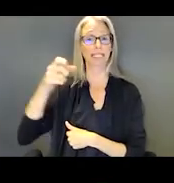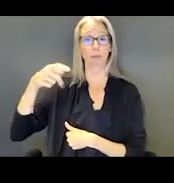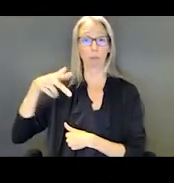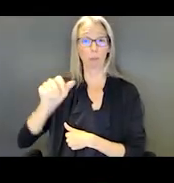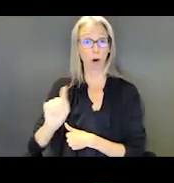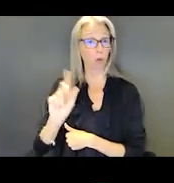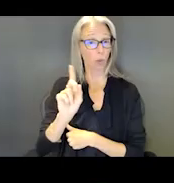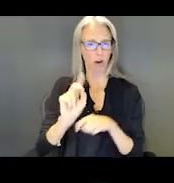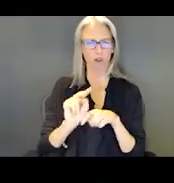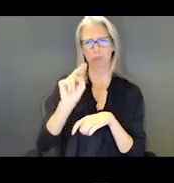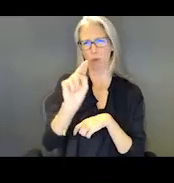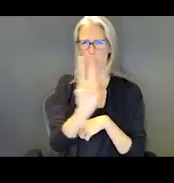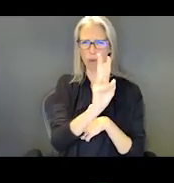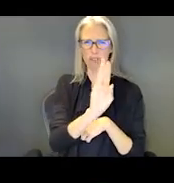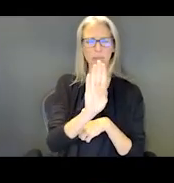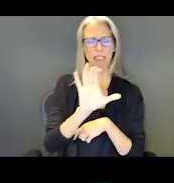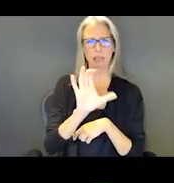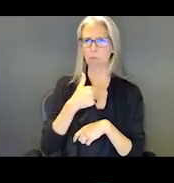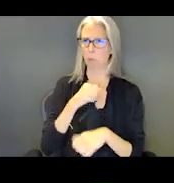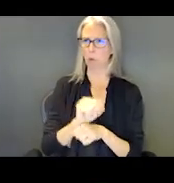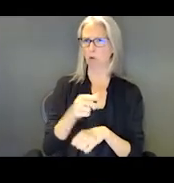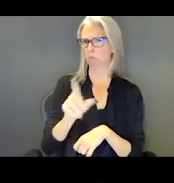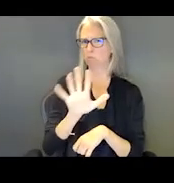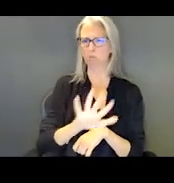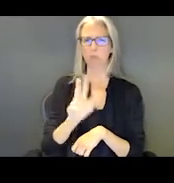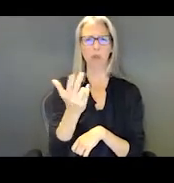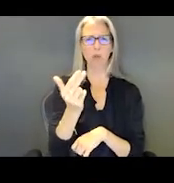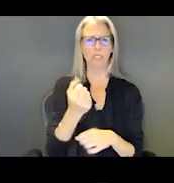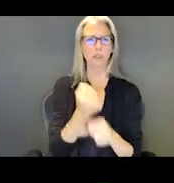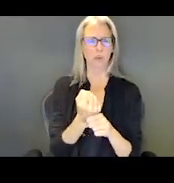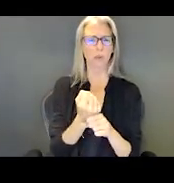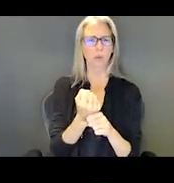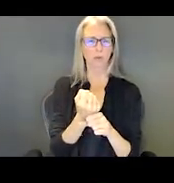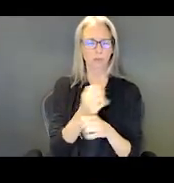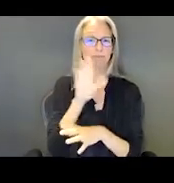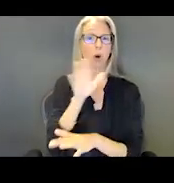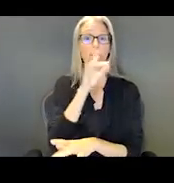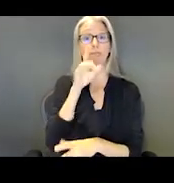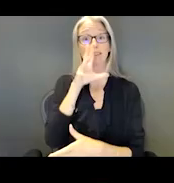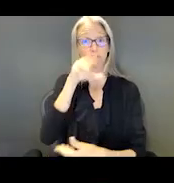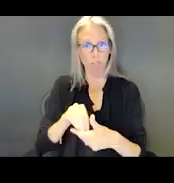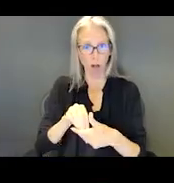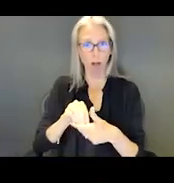And that means I work on capital infrastructure projects. And that also means that I get 2